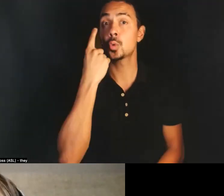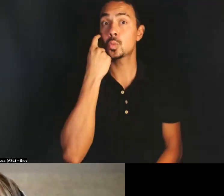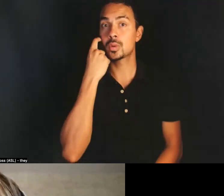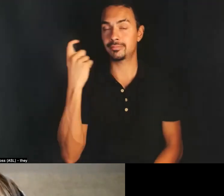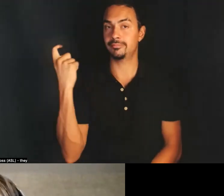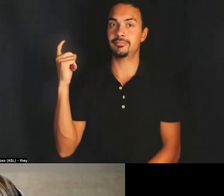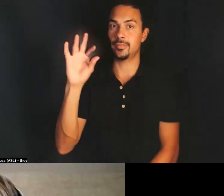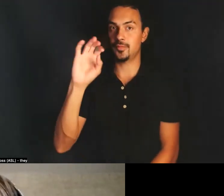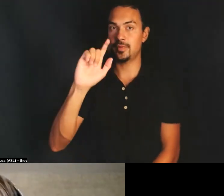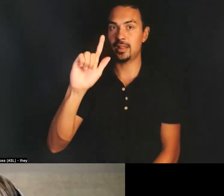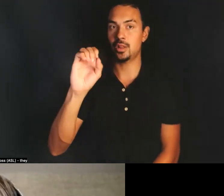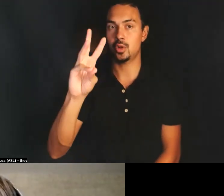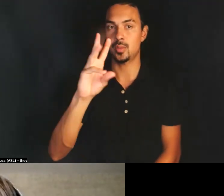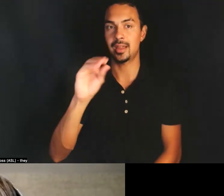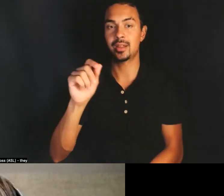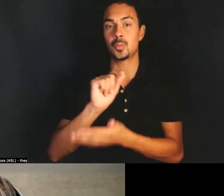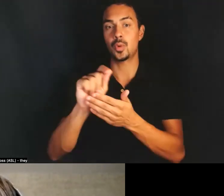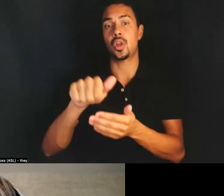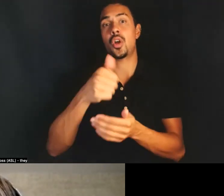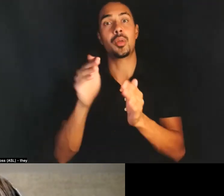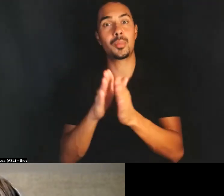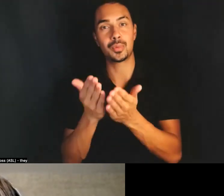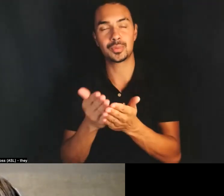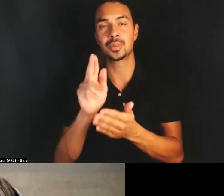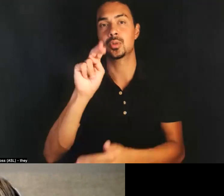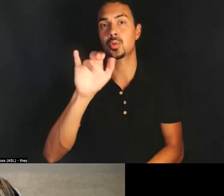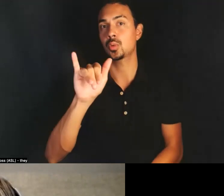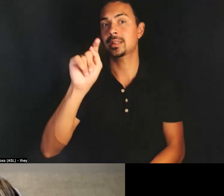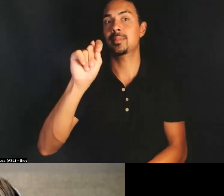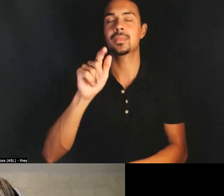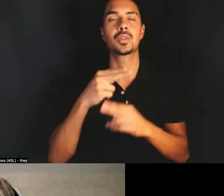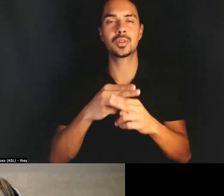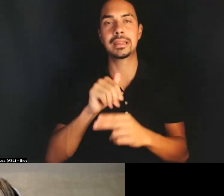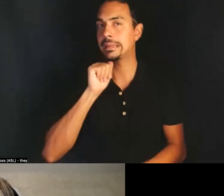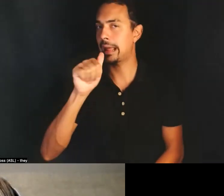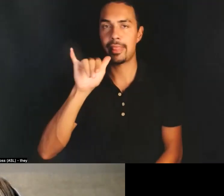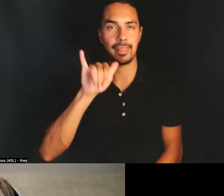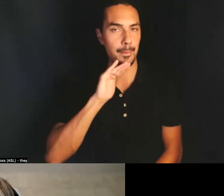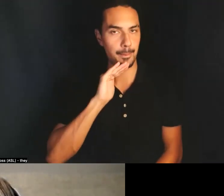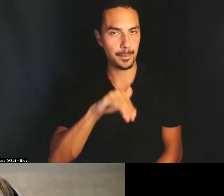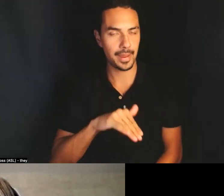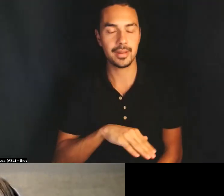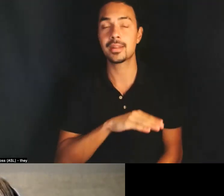BLR, and her nonfiction has been published in The Atlantic, The New York Times, and The Guardian, WIRED, and